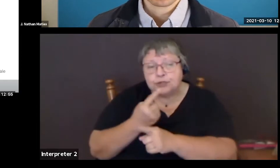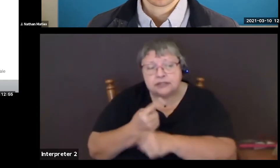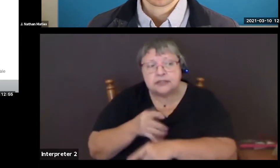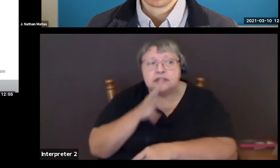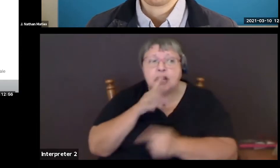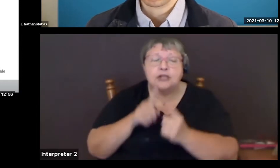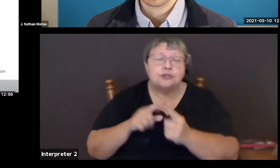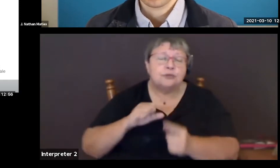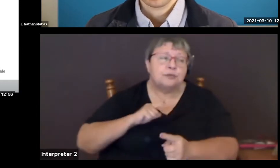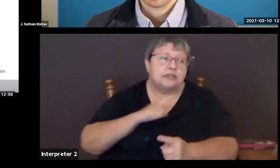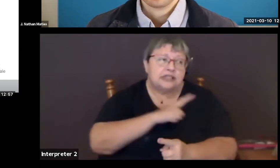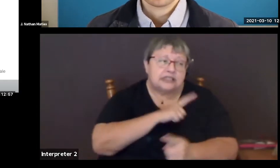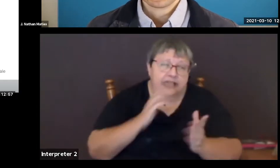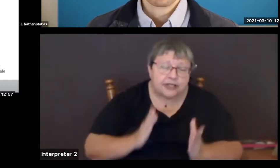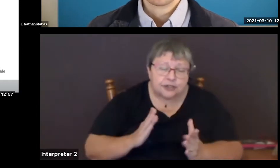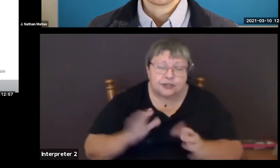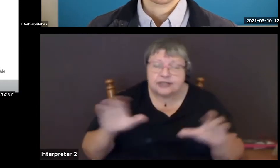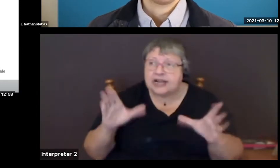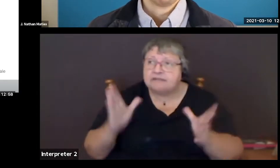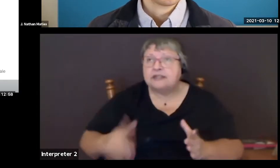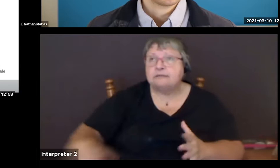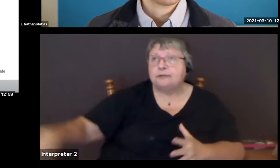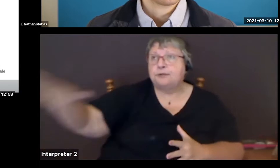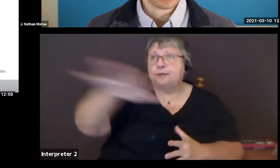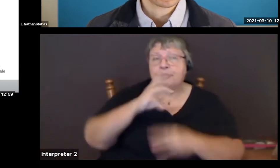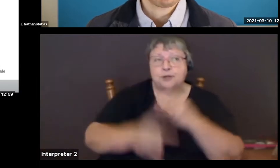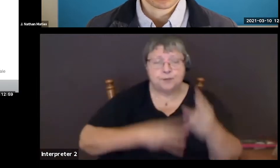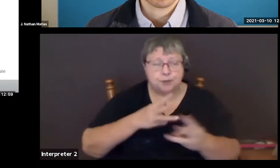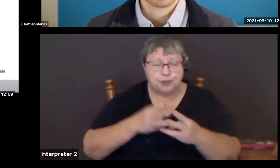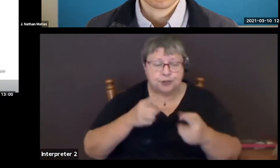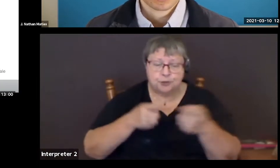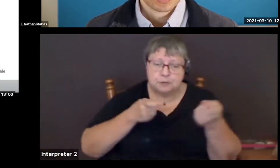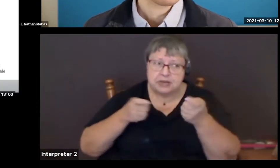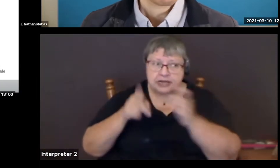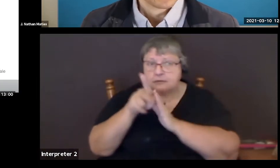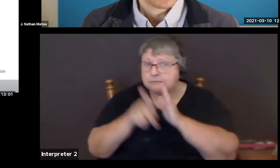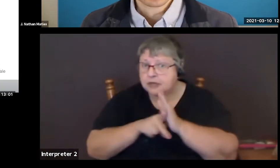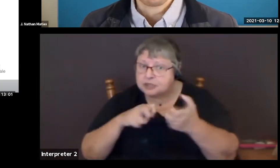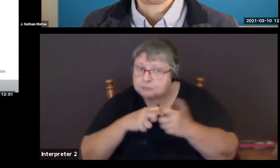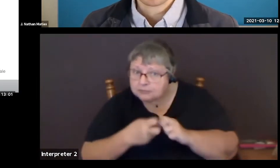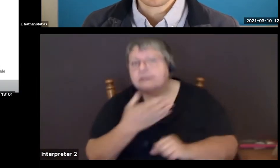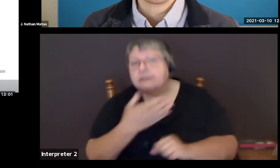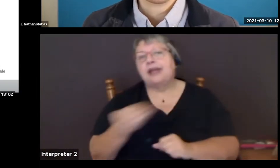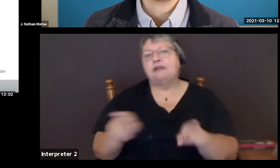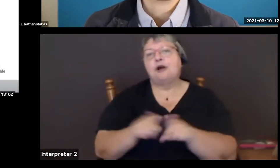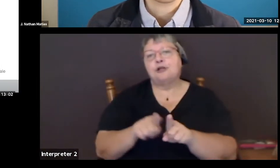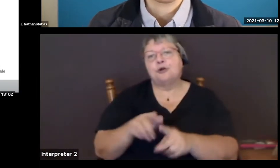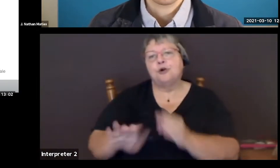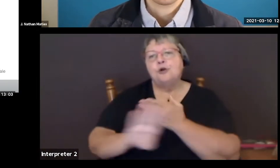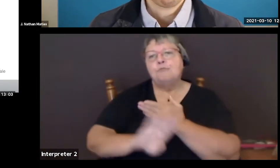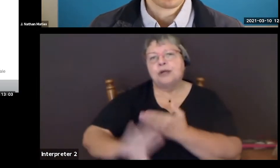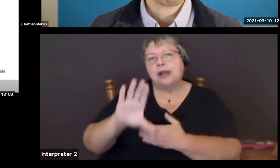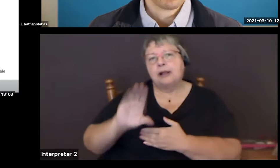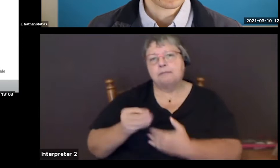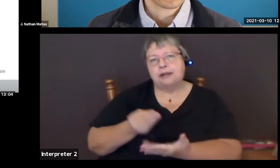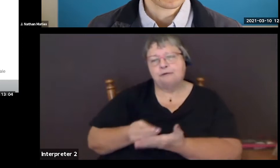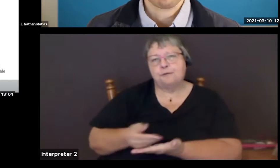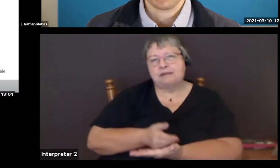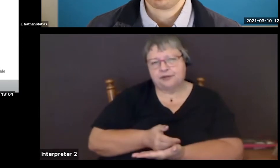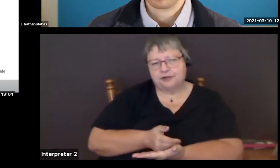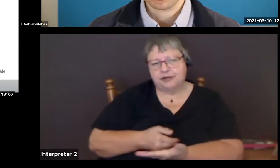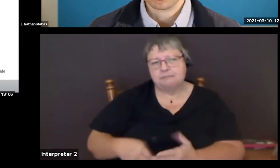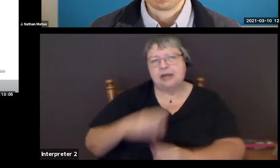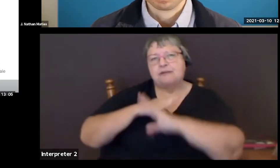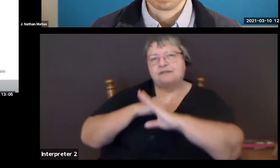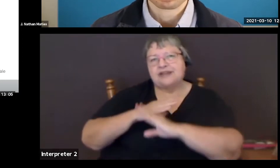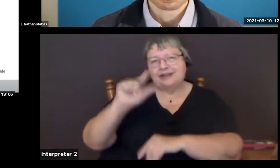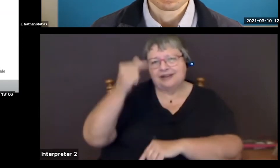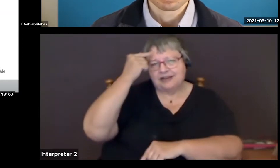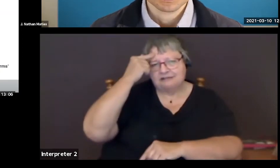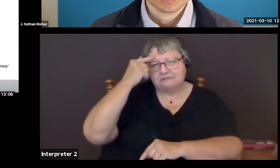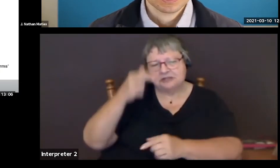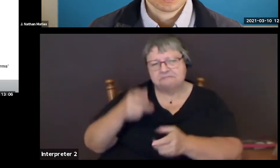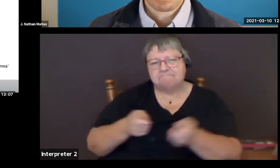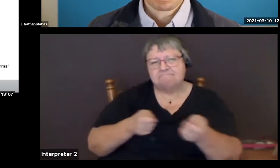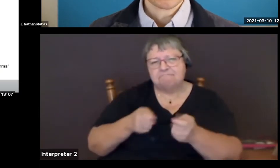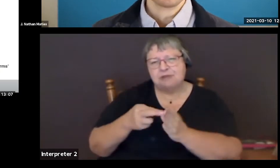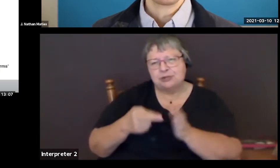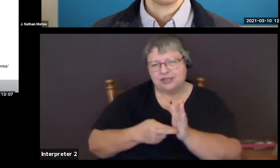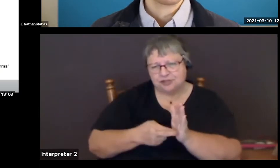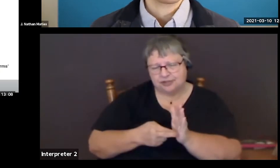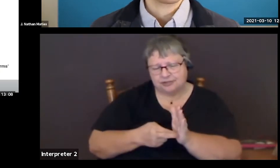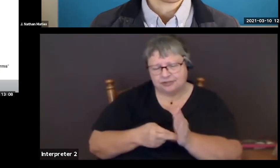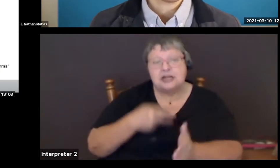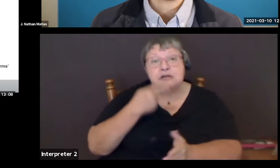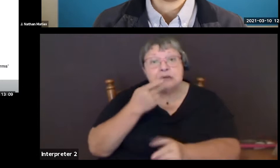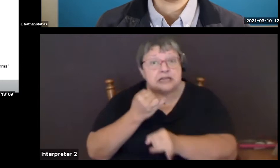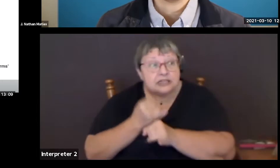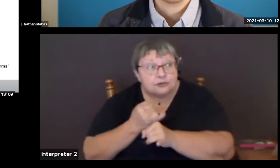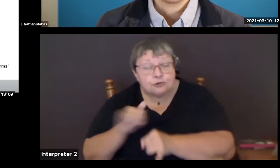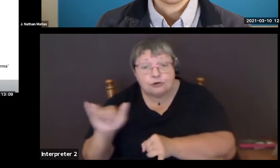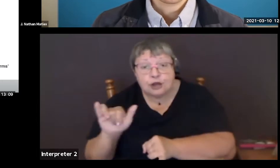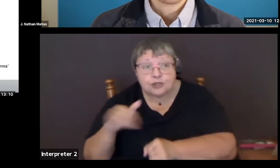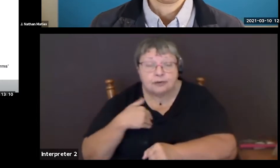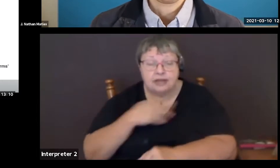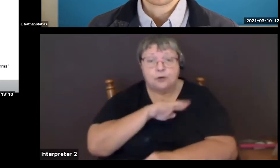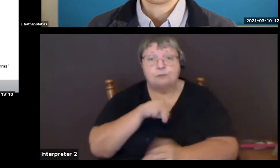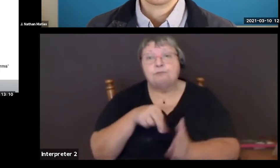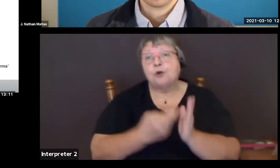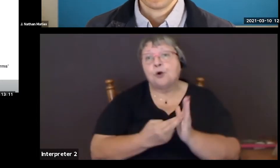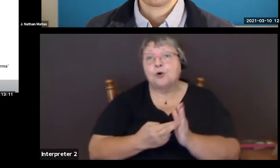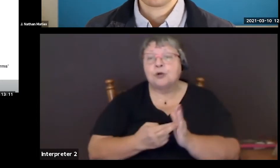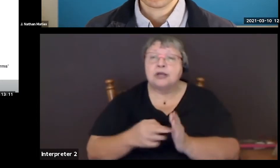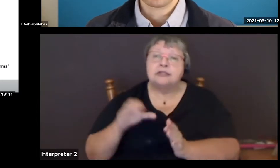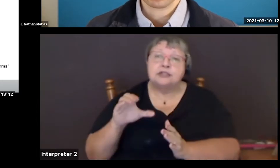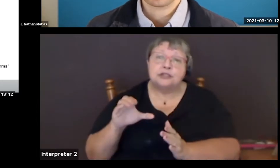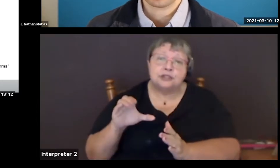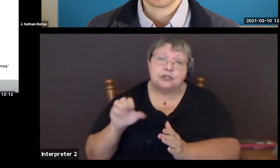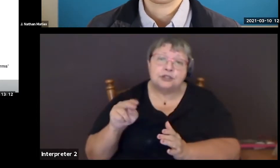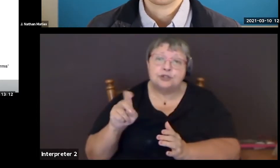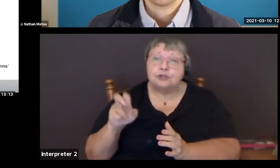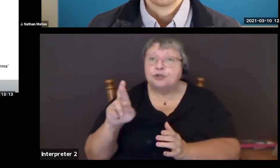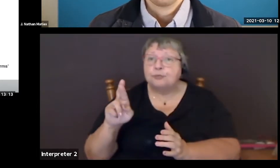activists around the world. In the desperate attempt to manage these policy problems, and also protect company's revenue by preventing government regulation public institutions, also have a role like consumer protection and journalistic organizations